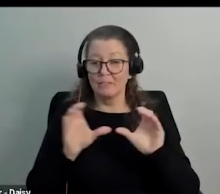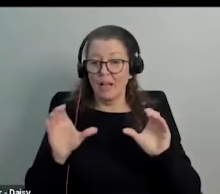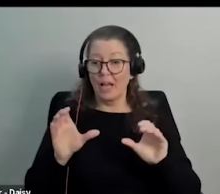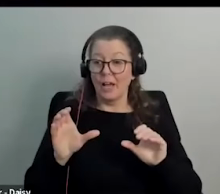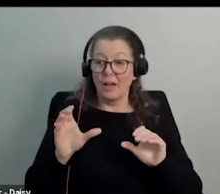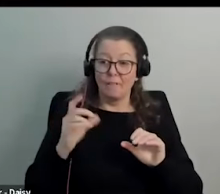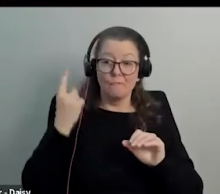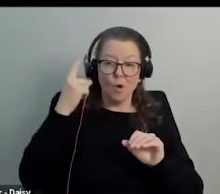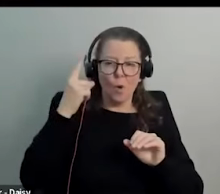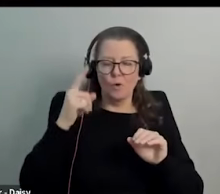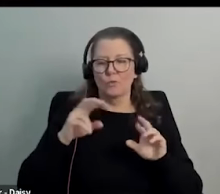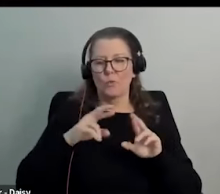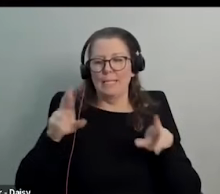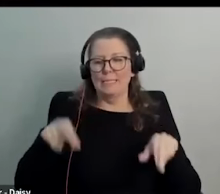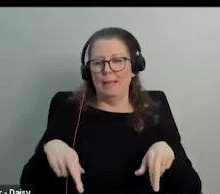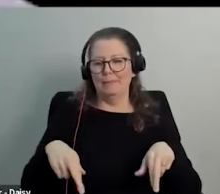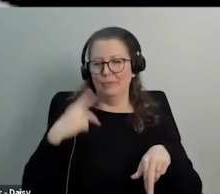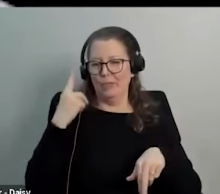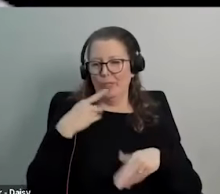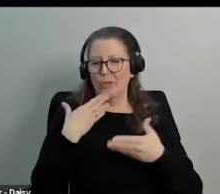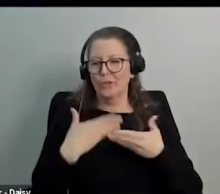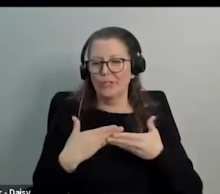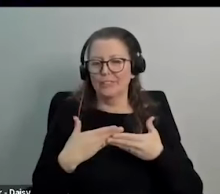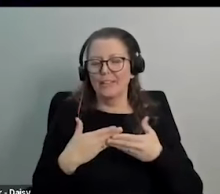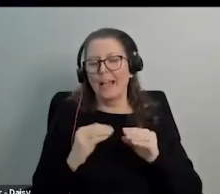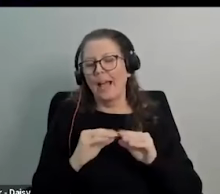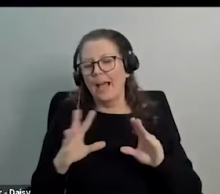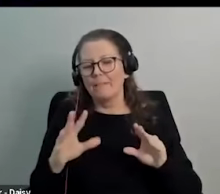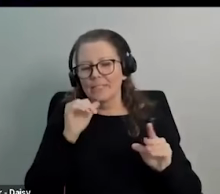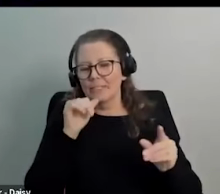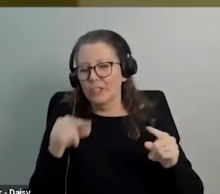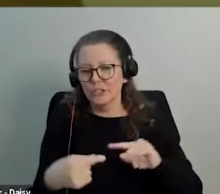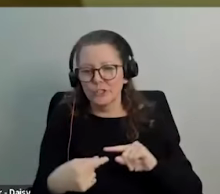You know, it doesn't hurt to have the certification,